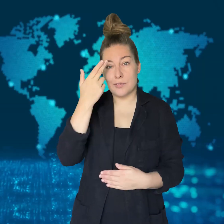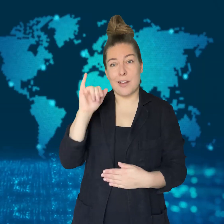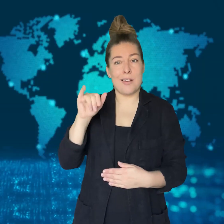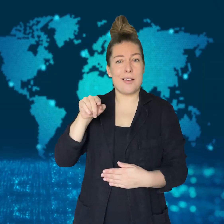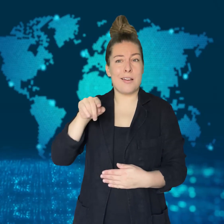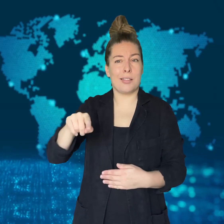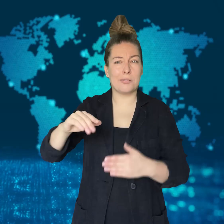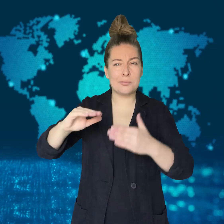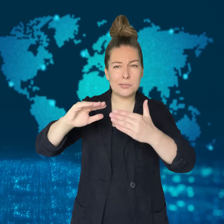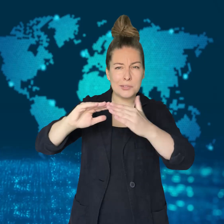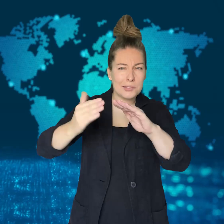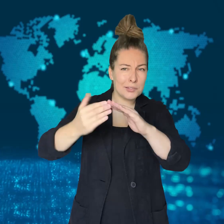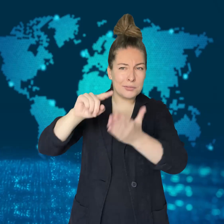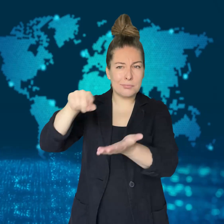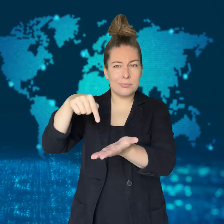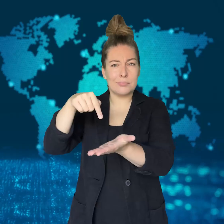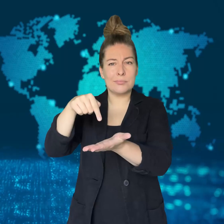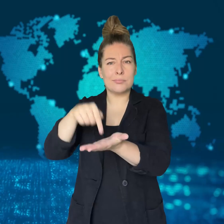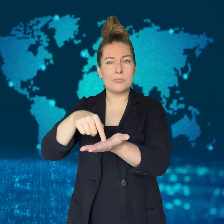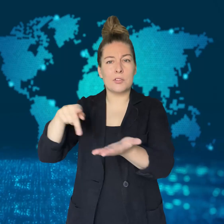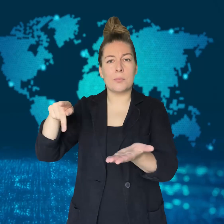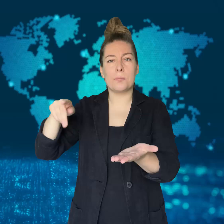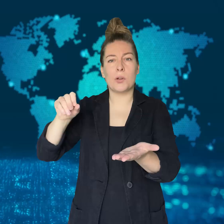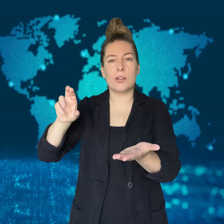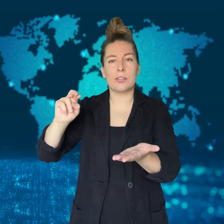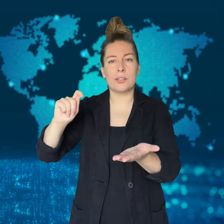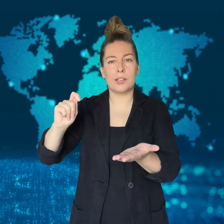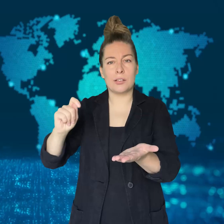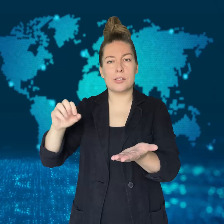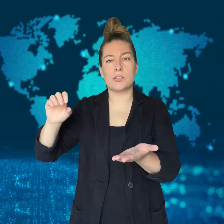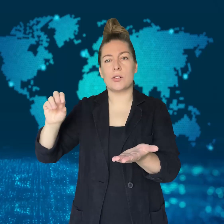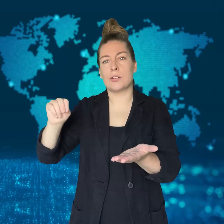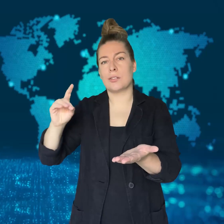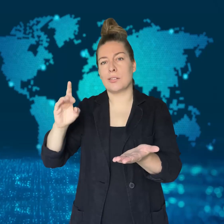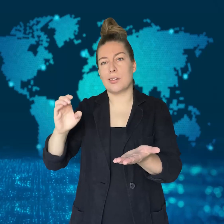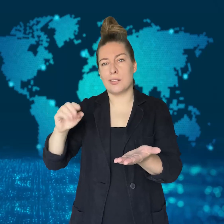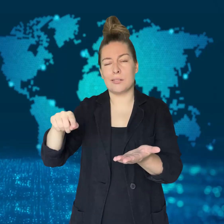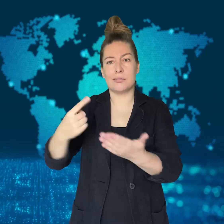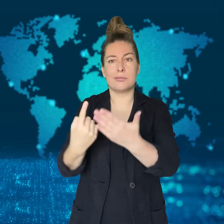[MONIKA]: A Haitian gang killed at least 70 people as thousands escaped.